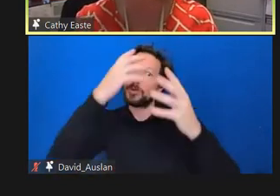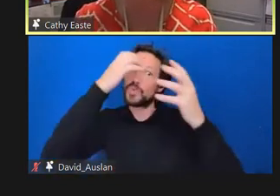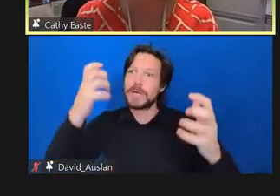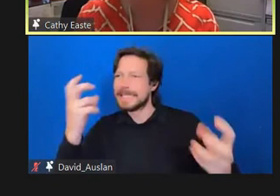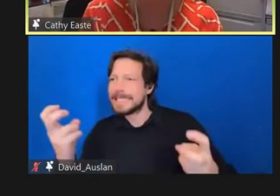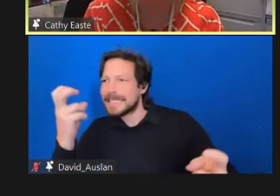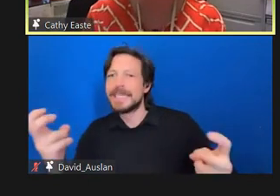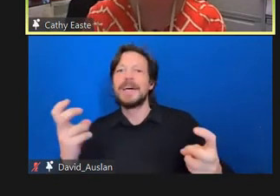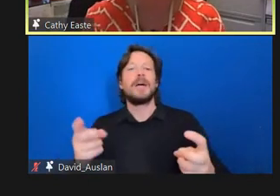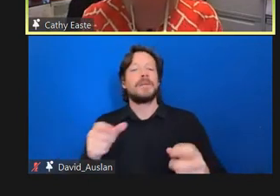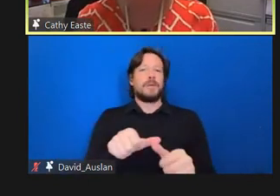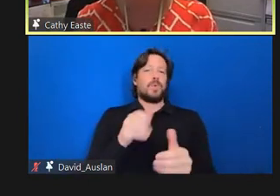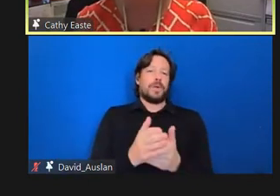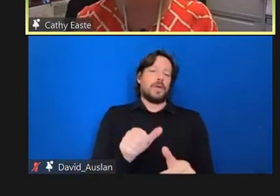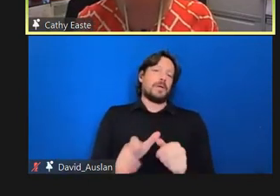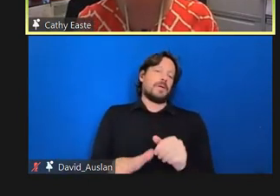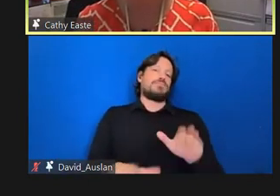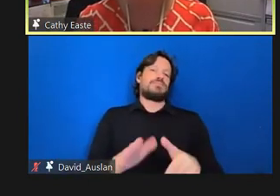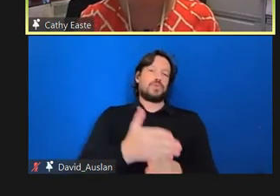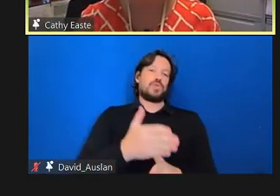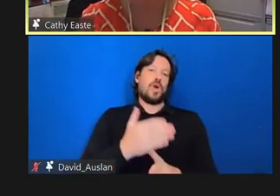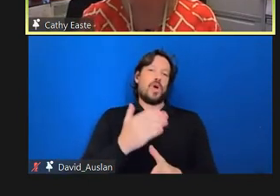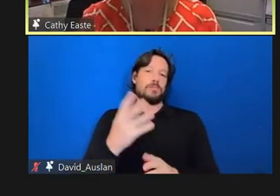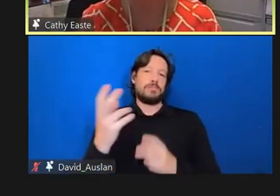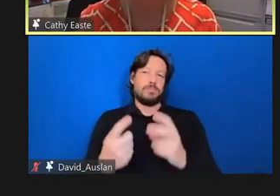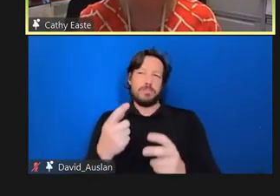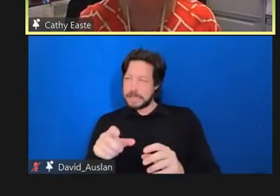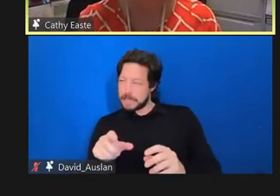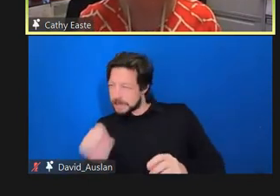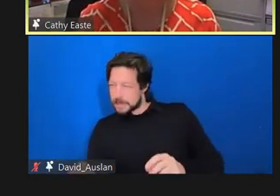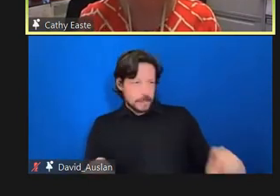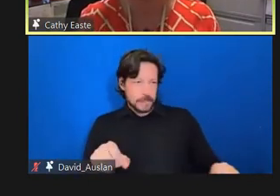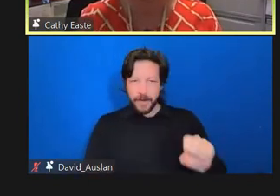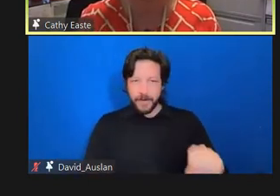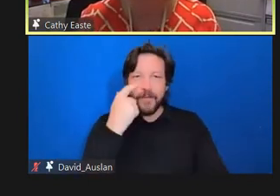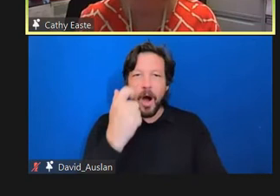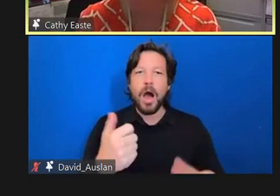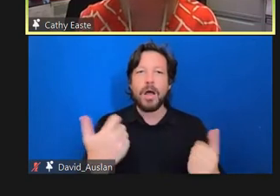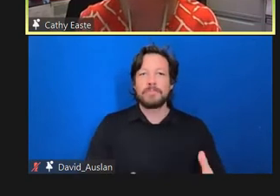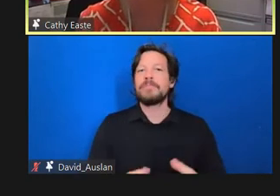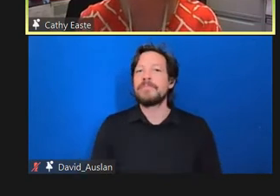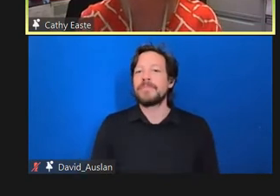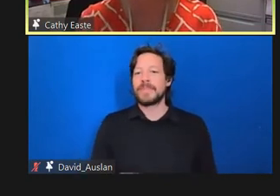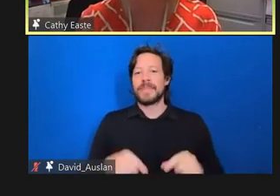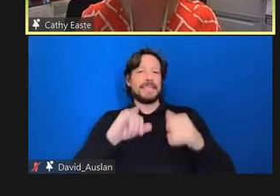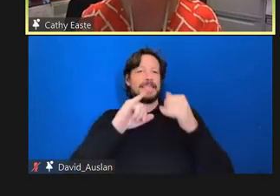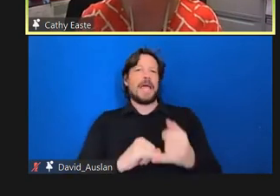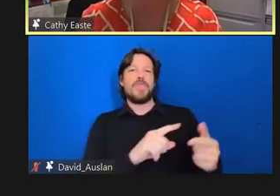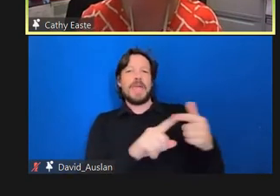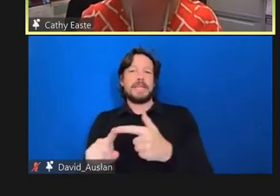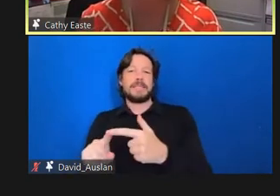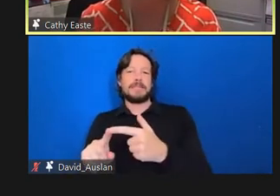does a fantastic job in sourcing interpreters, et cetera, across the southeast region. Riona is,